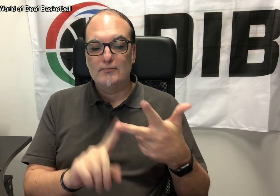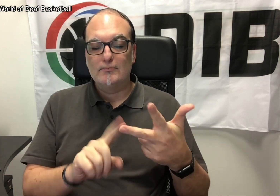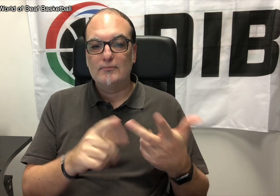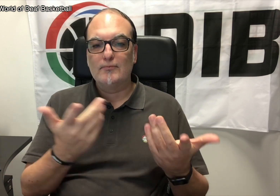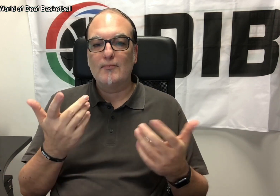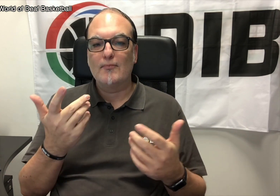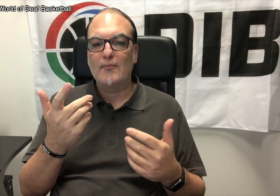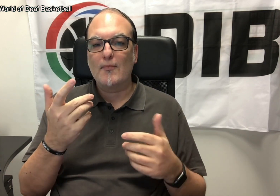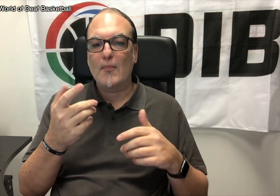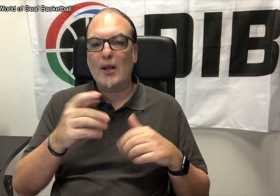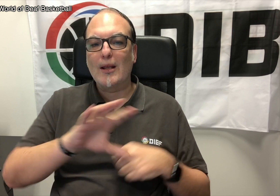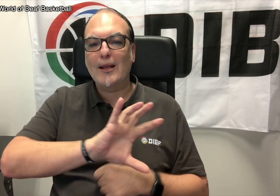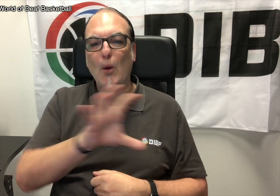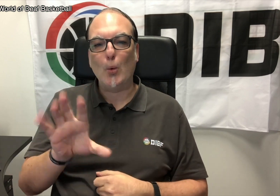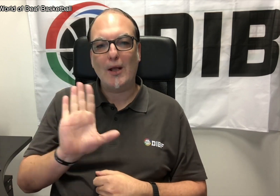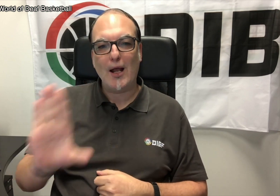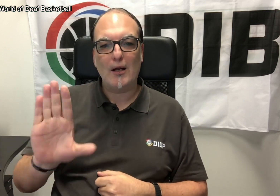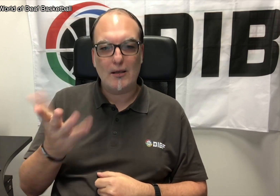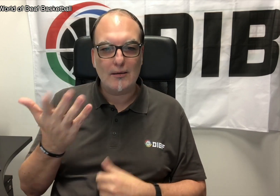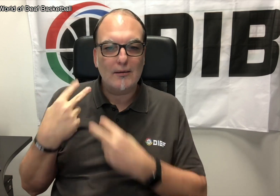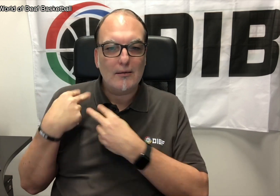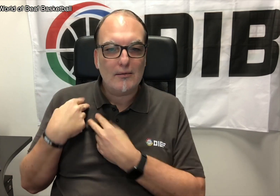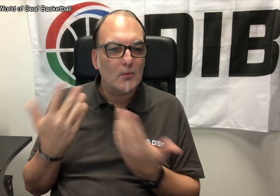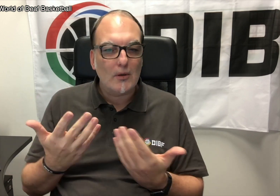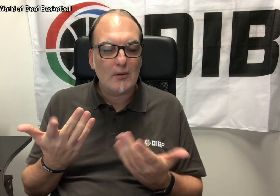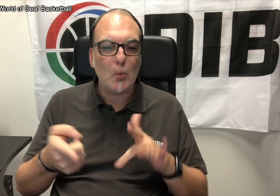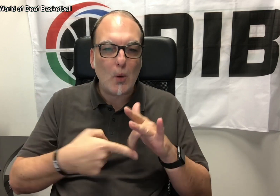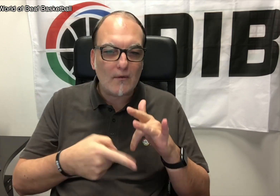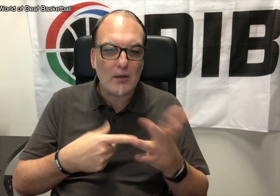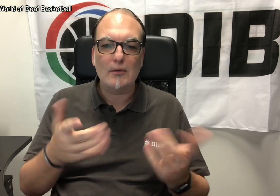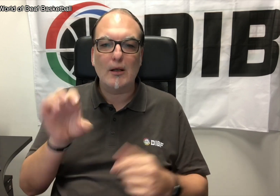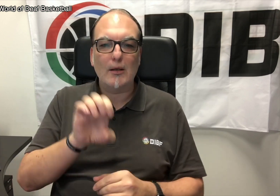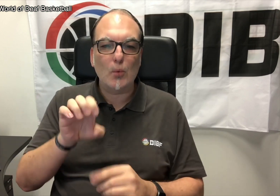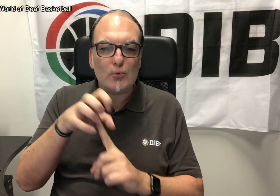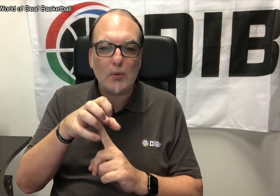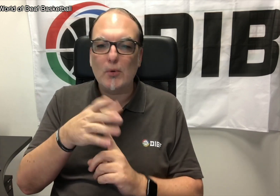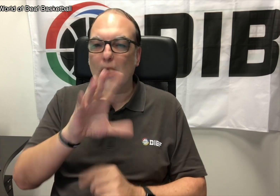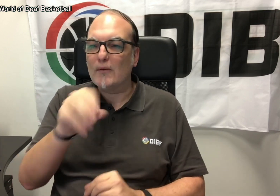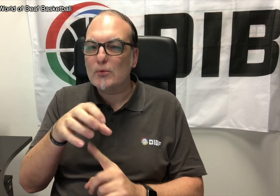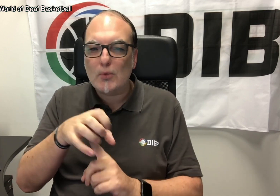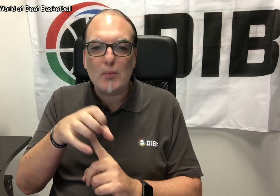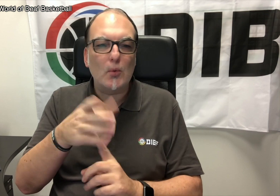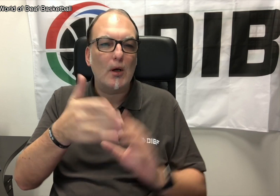Responsibilities of countries and their events i.e. European Championships, African Championships,